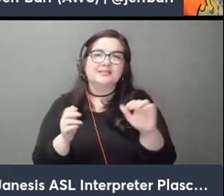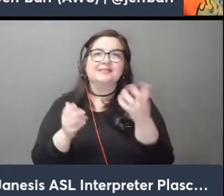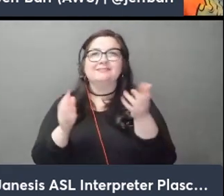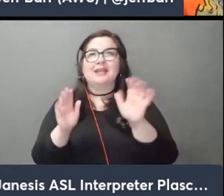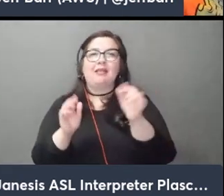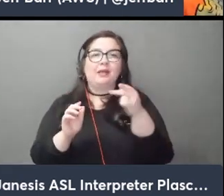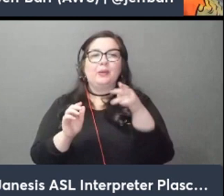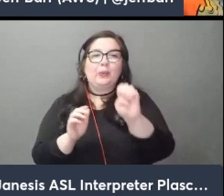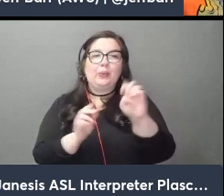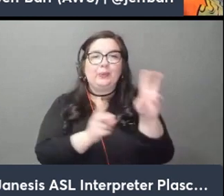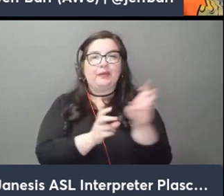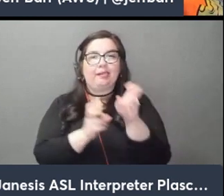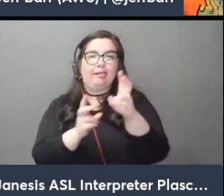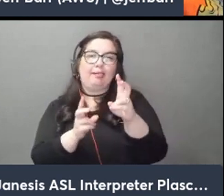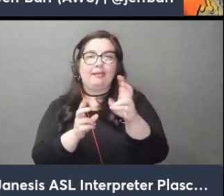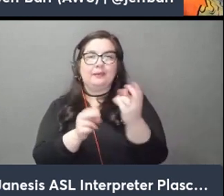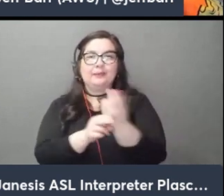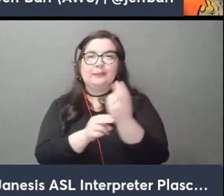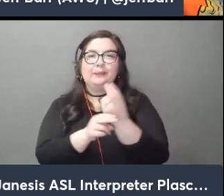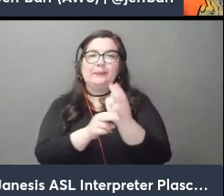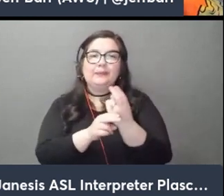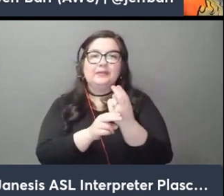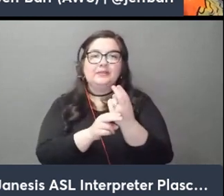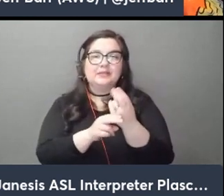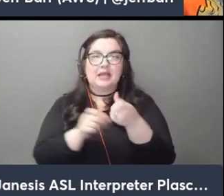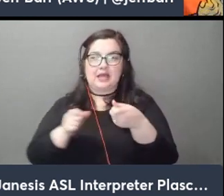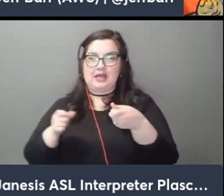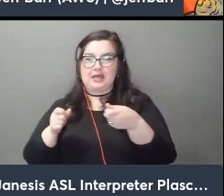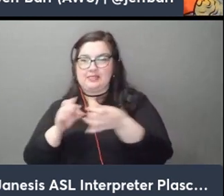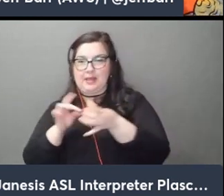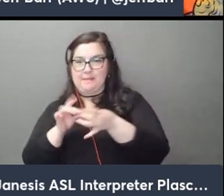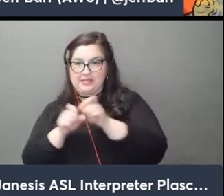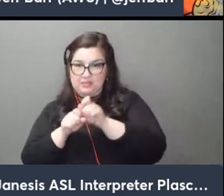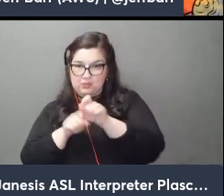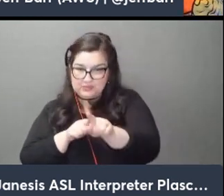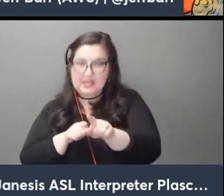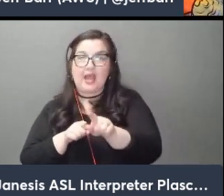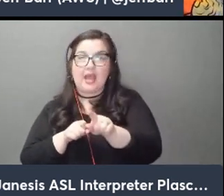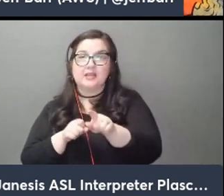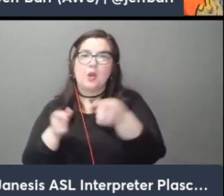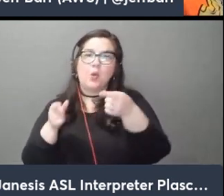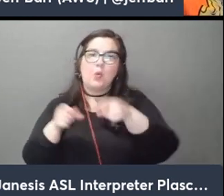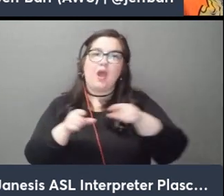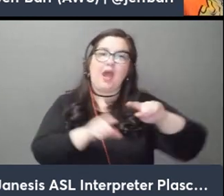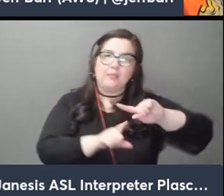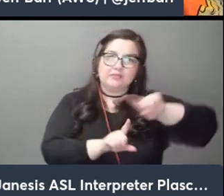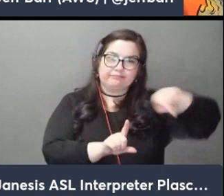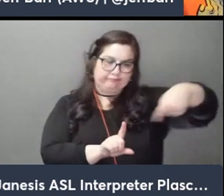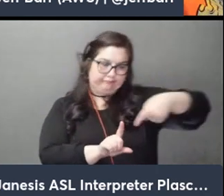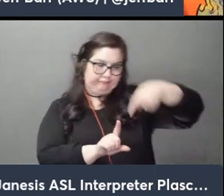between the messages you might send and what happens in the back end, and you wanna have those things running